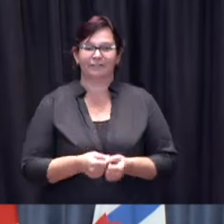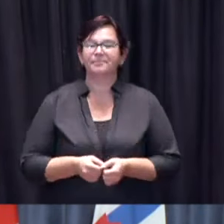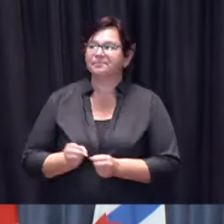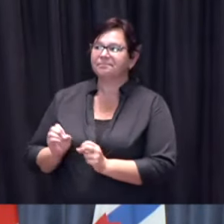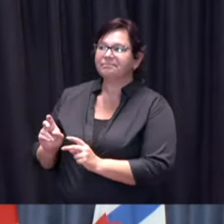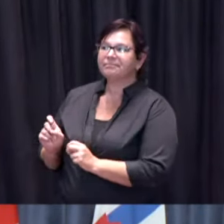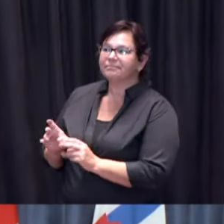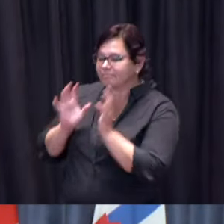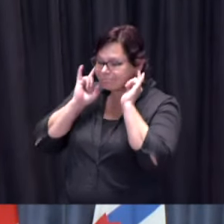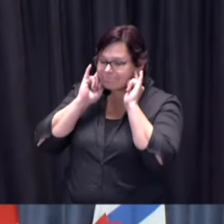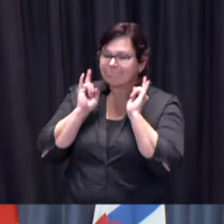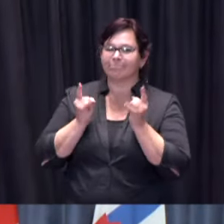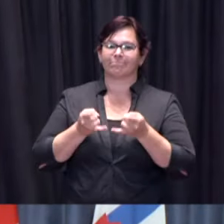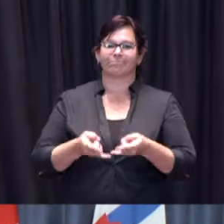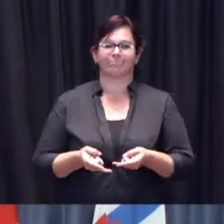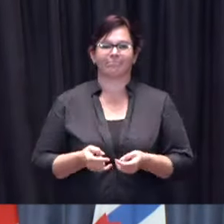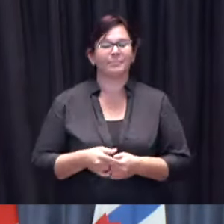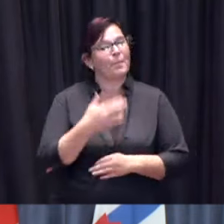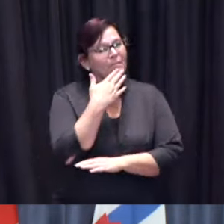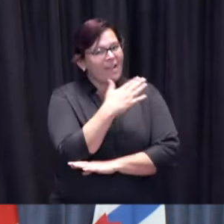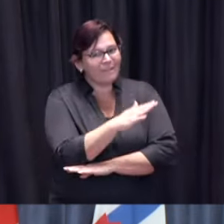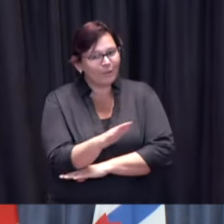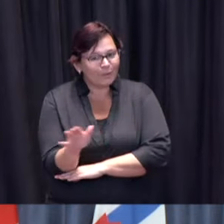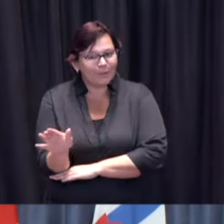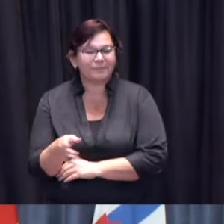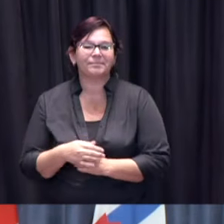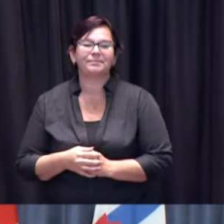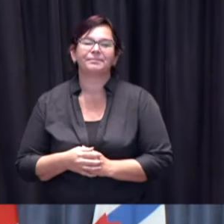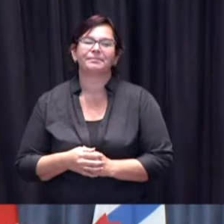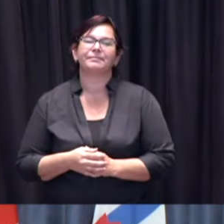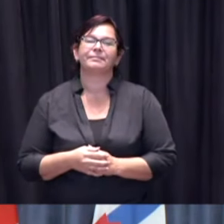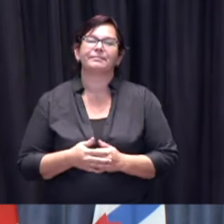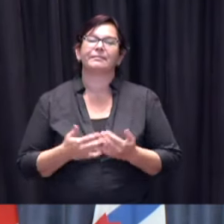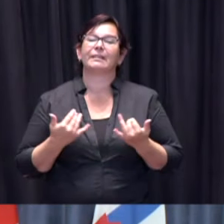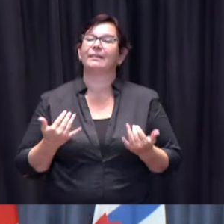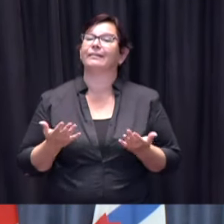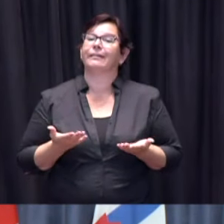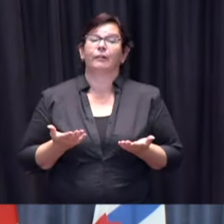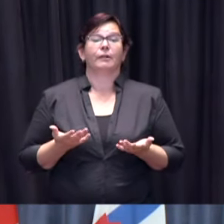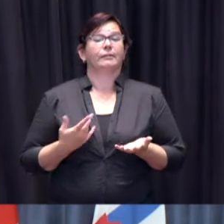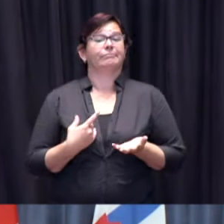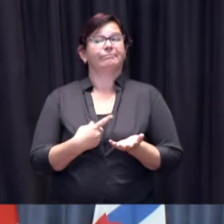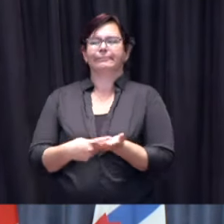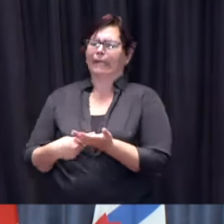Mayor Tory: Well good afternoon as we've discussed here uh many times we have made great progress as a community as a